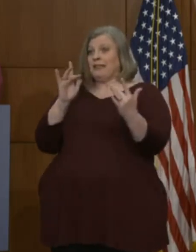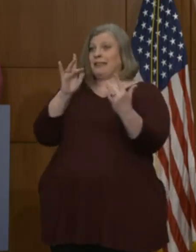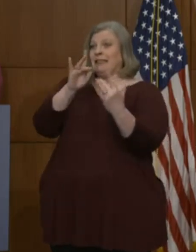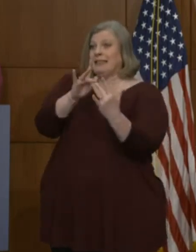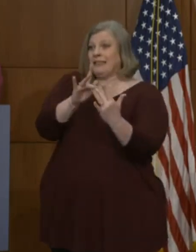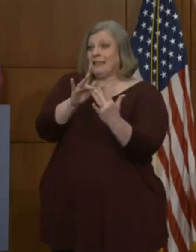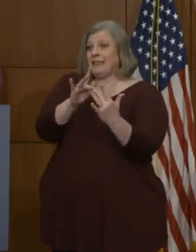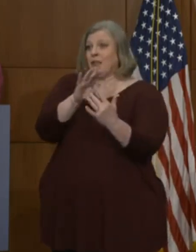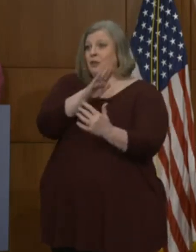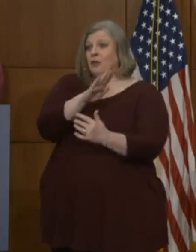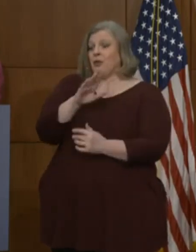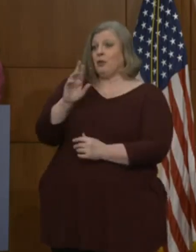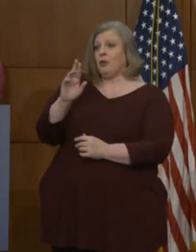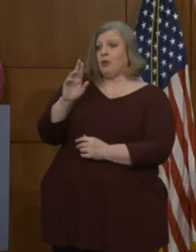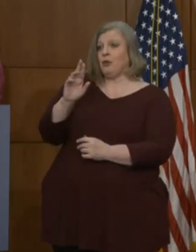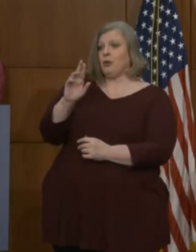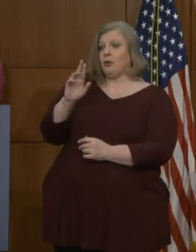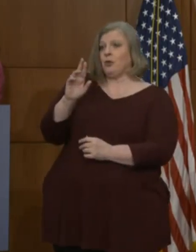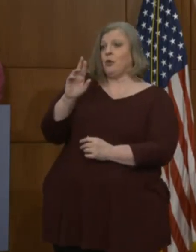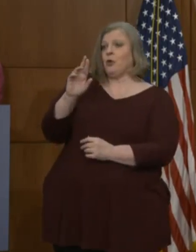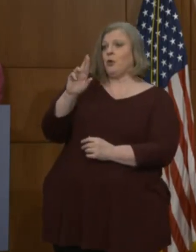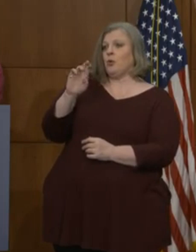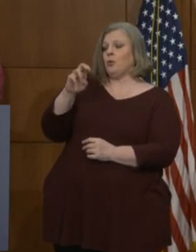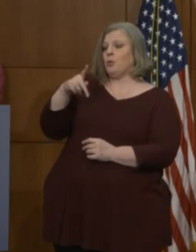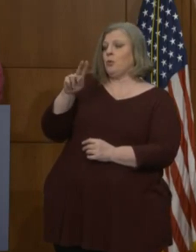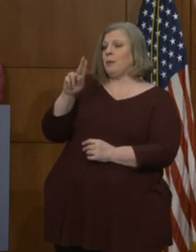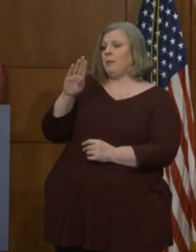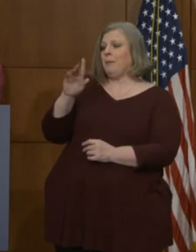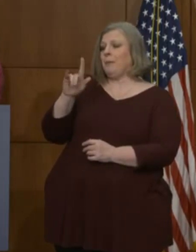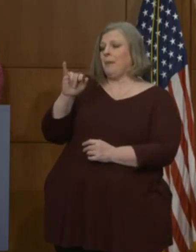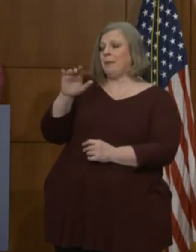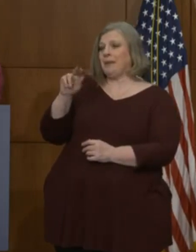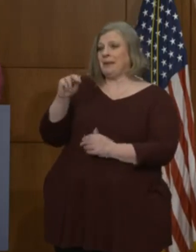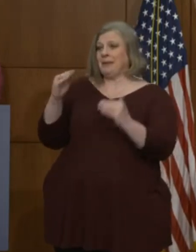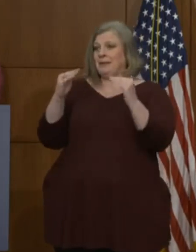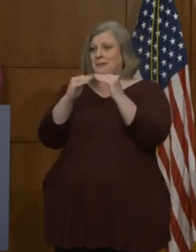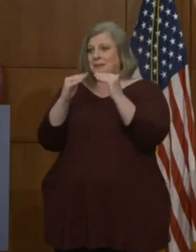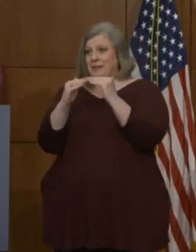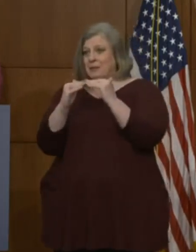WON’T TO SPARE PARTS WEREN’T. SEVEN WE ALWAYS TALK ABOUT THIS SEVEN WE ALWAYS TALK ABOUT THIS VIRUS. HAVE YOU NOTICED FOR THE